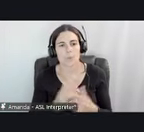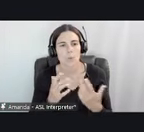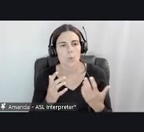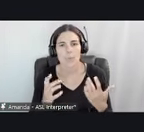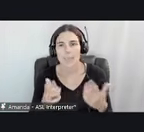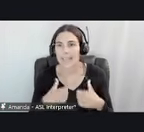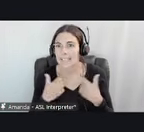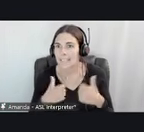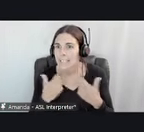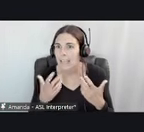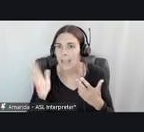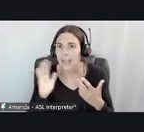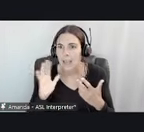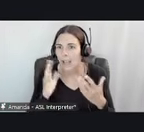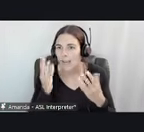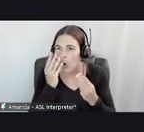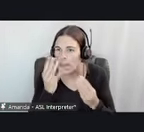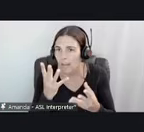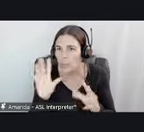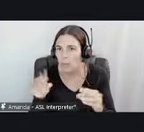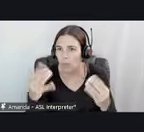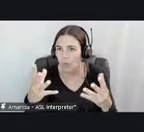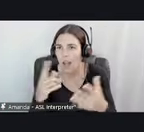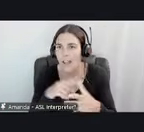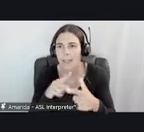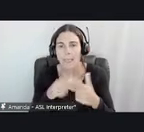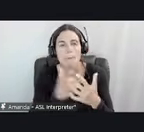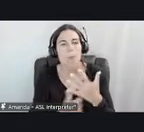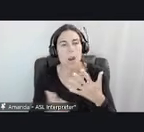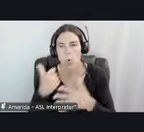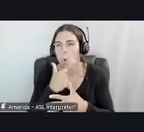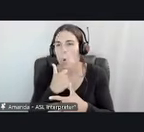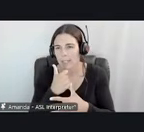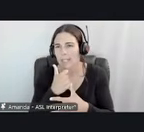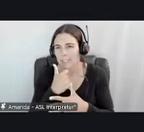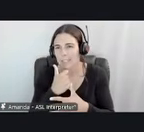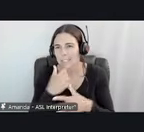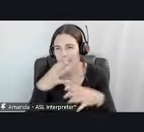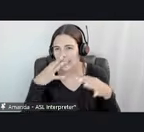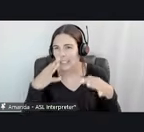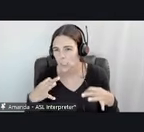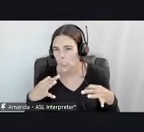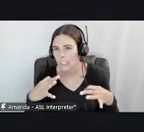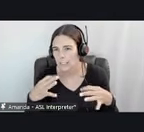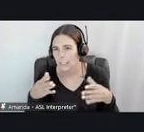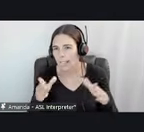uh that they will provide and then prioritize um and decisions allowing those communities to